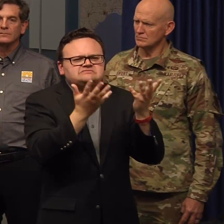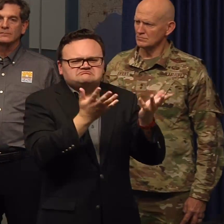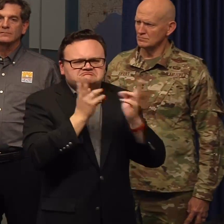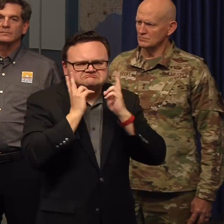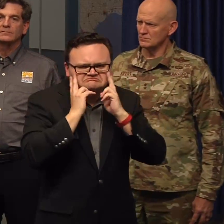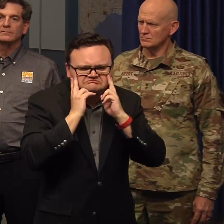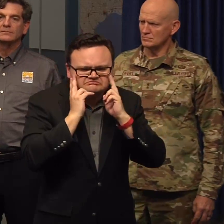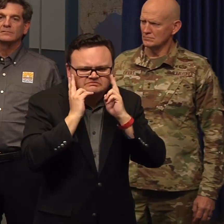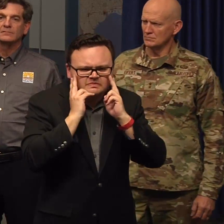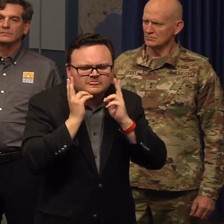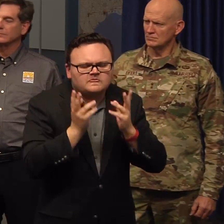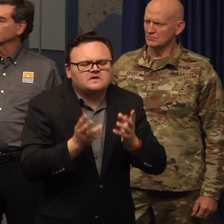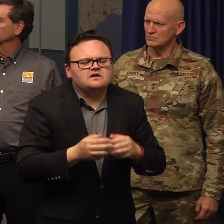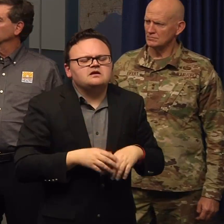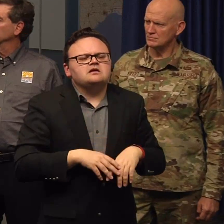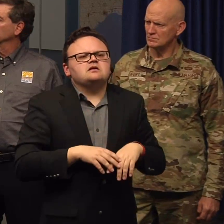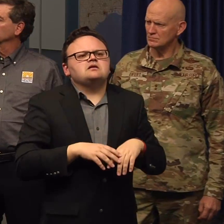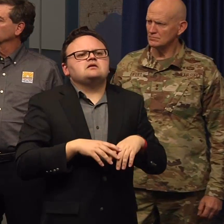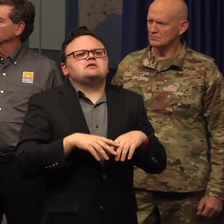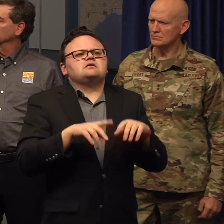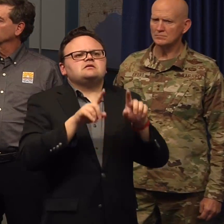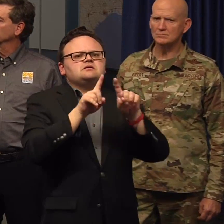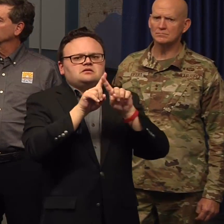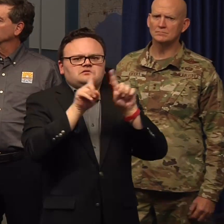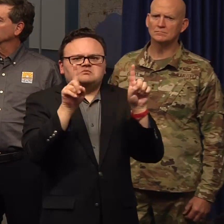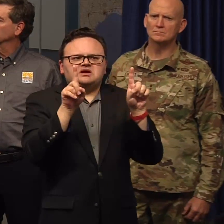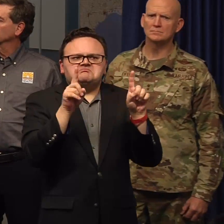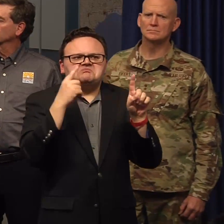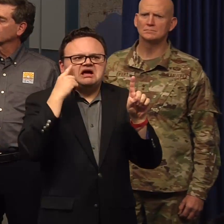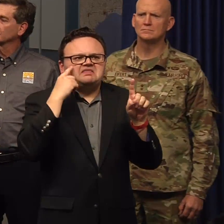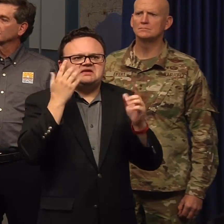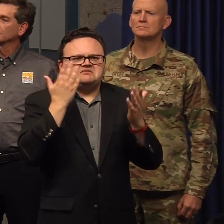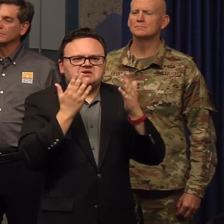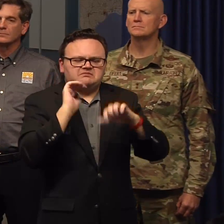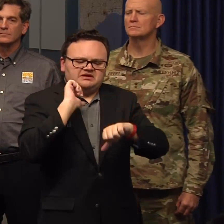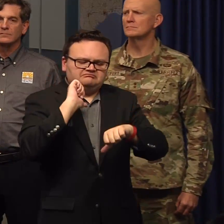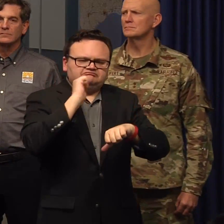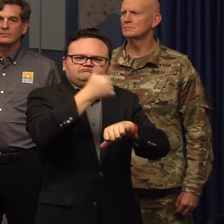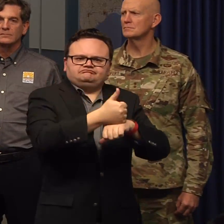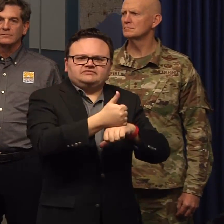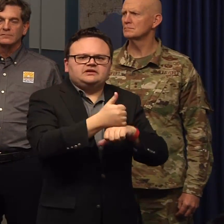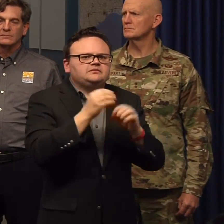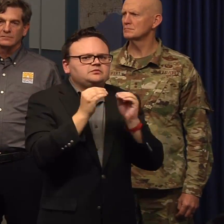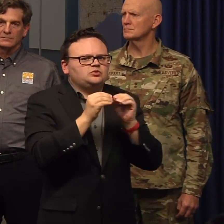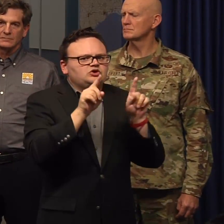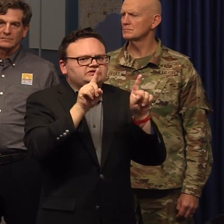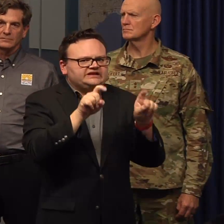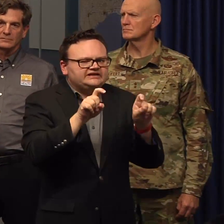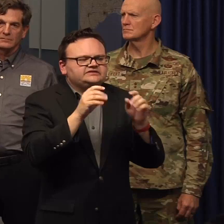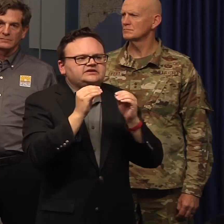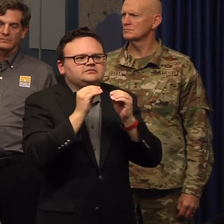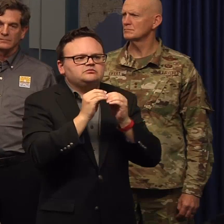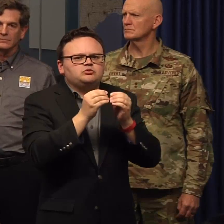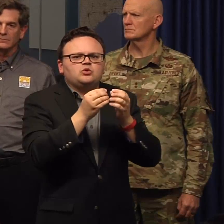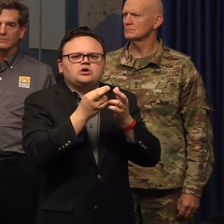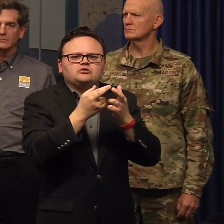CIRCLE OF TESTING.